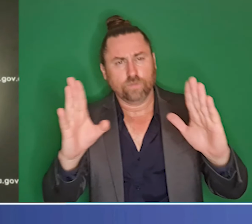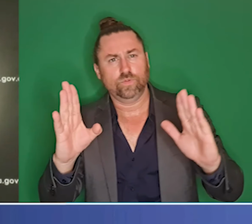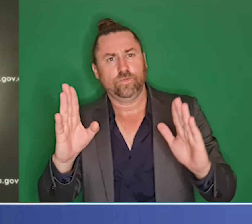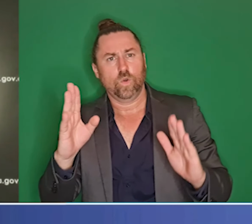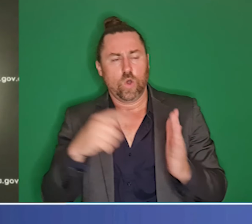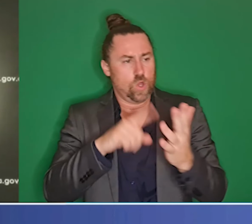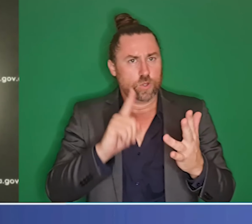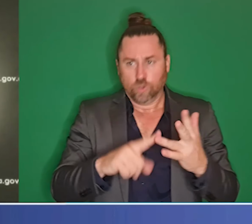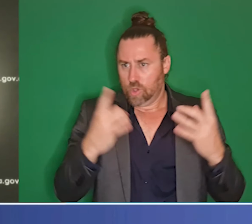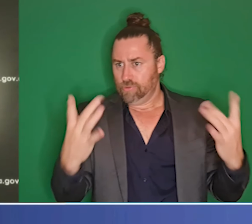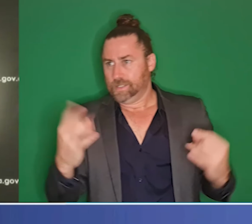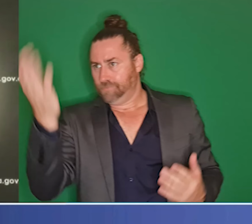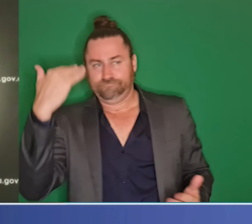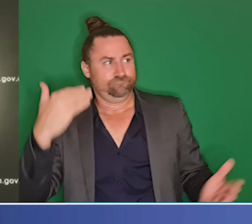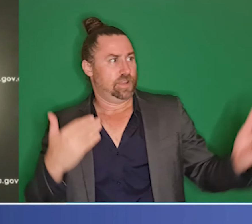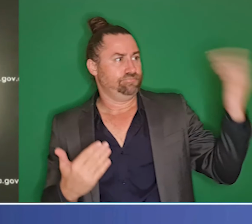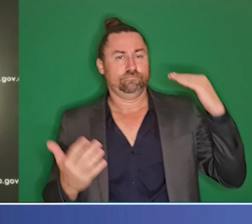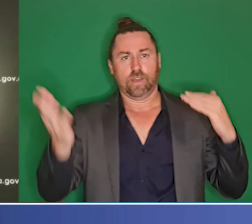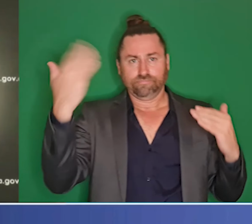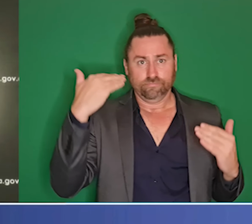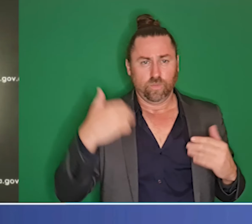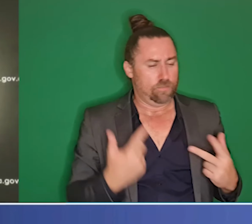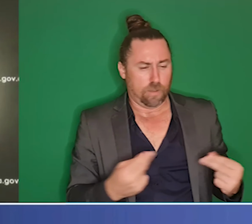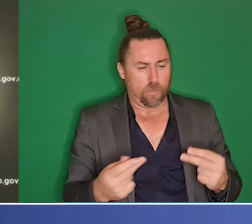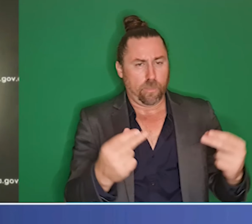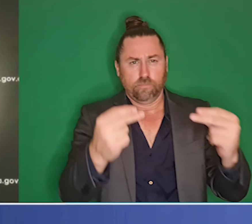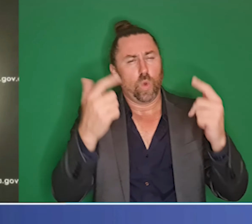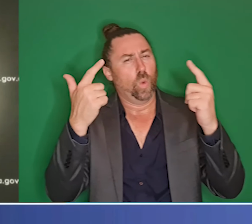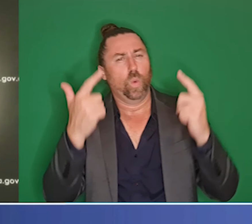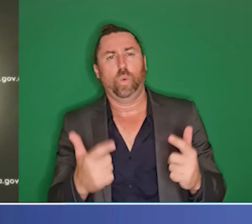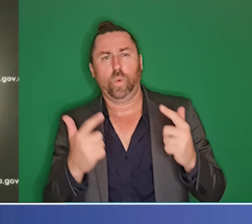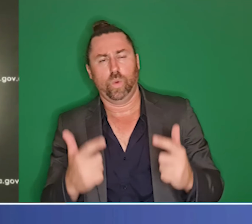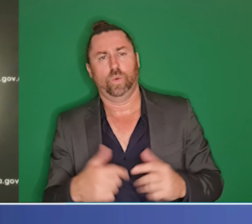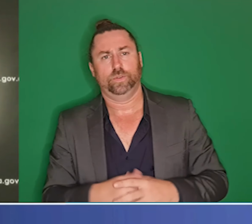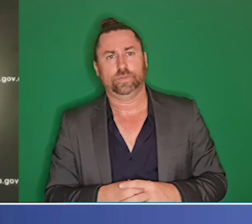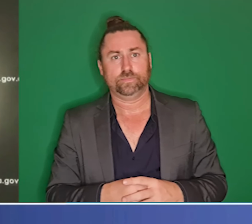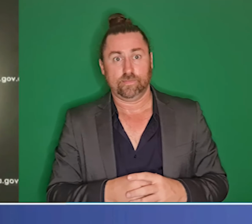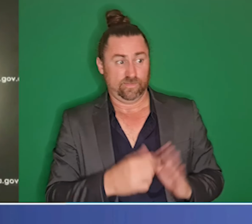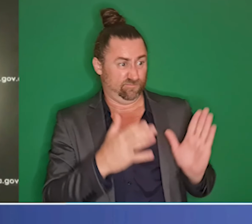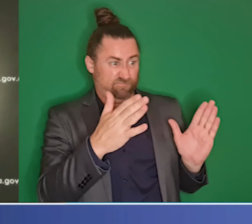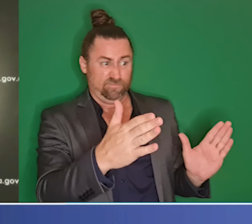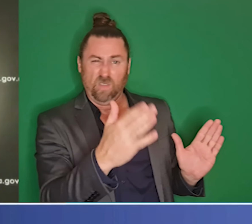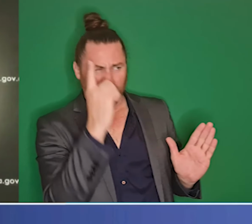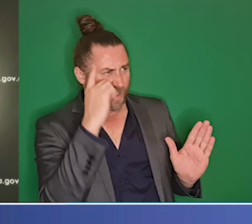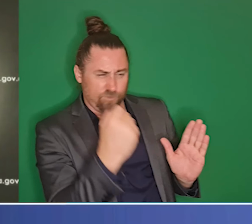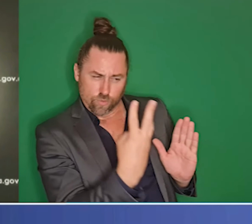and we've had a series of record days for primary care. We're vaccinating at a rate, which saw the fastest three day period